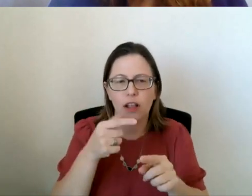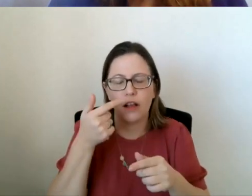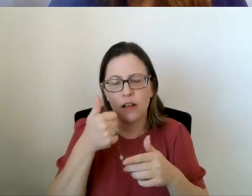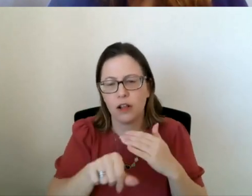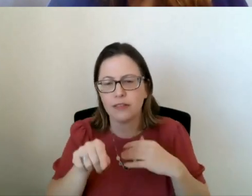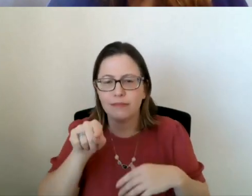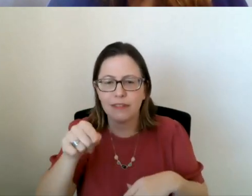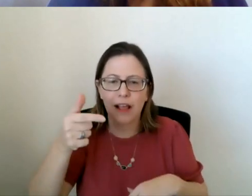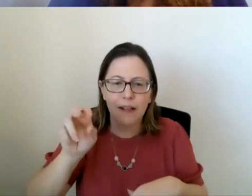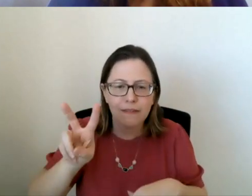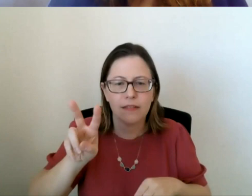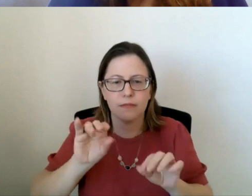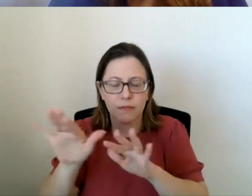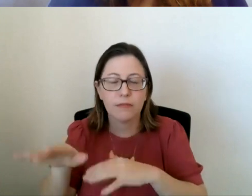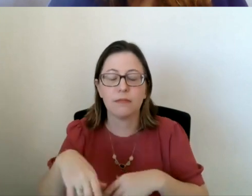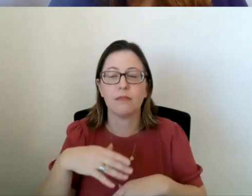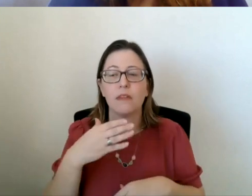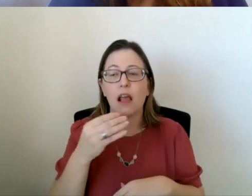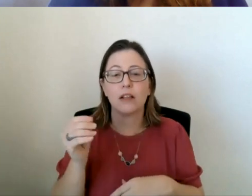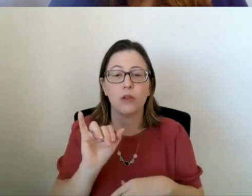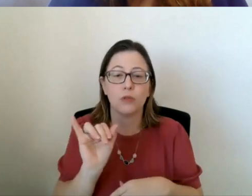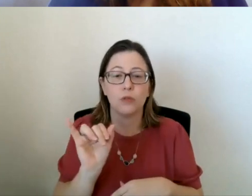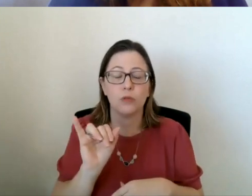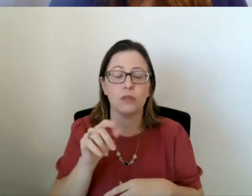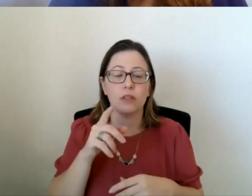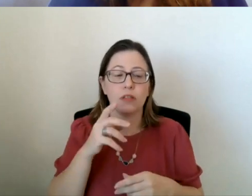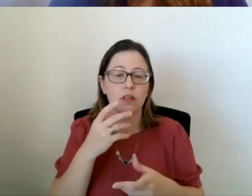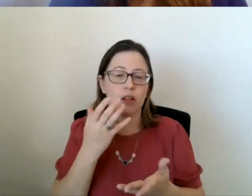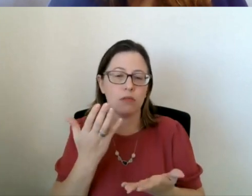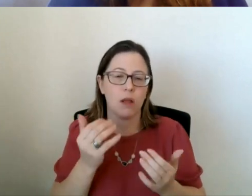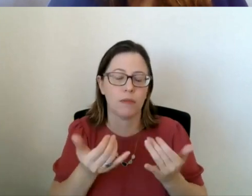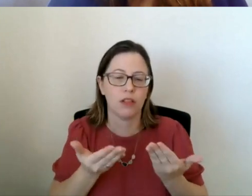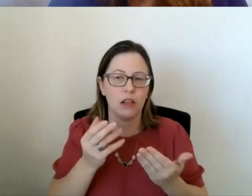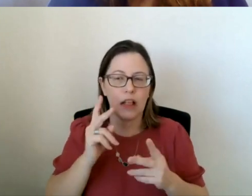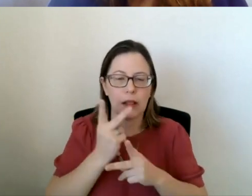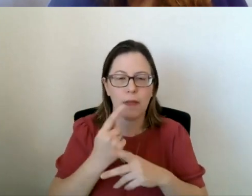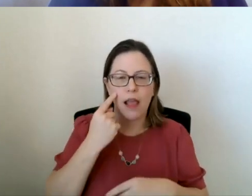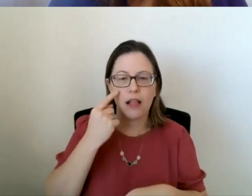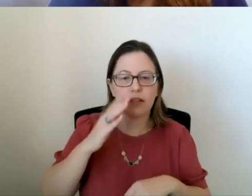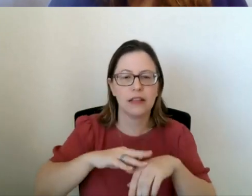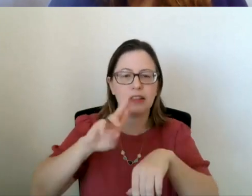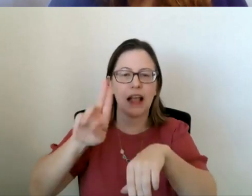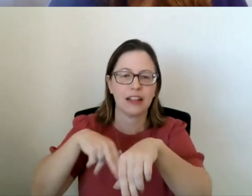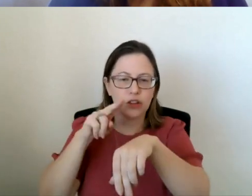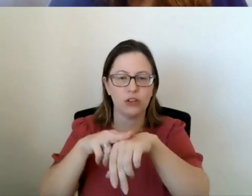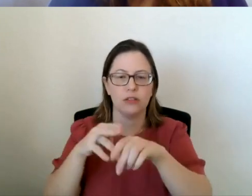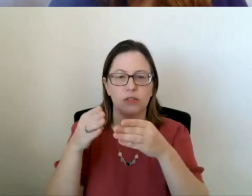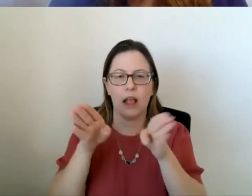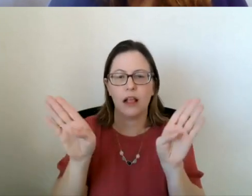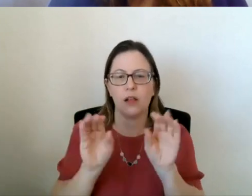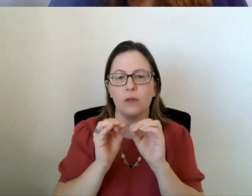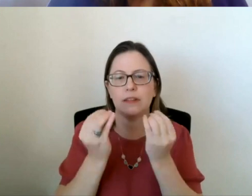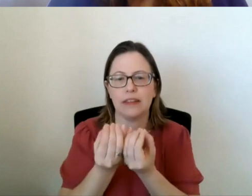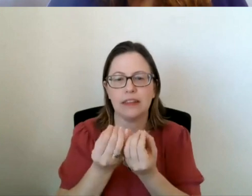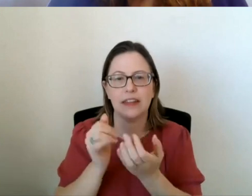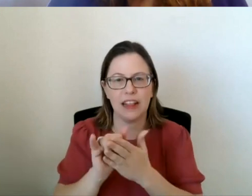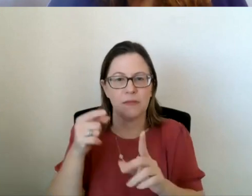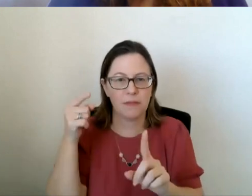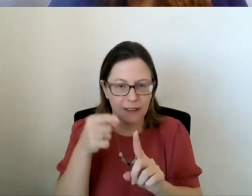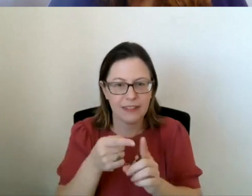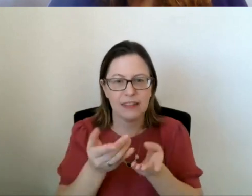guideline is to look for, again, links that ends in .gov etc and also keep an eye on nationwide